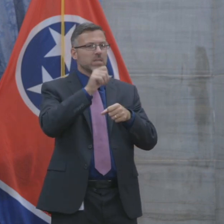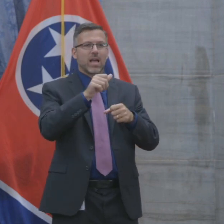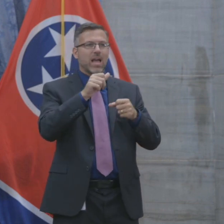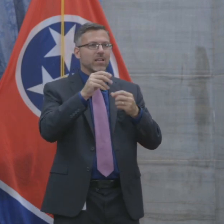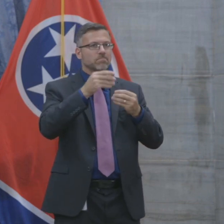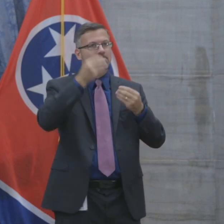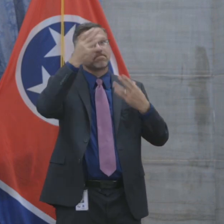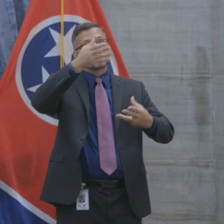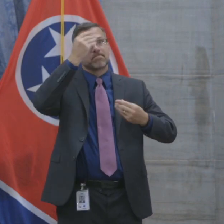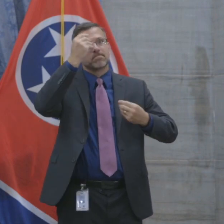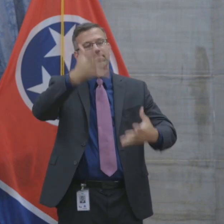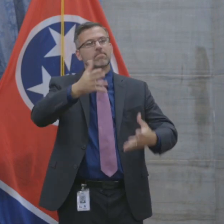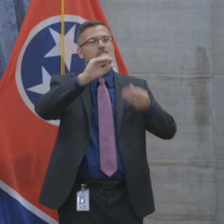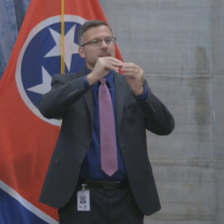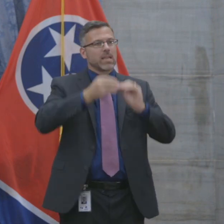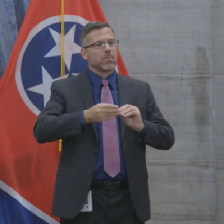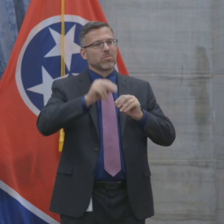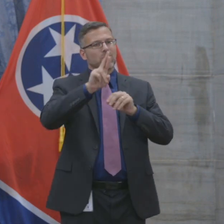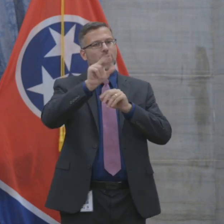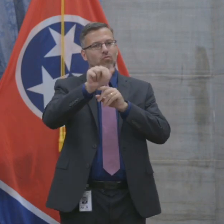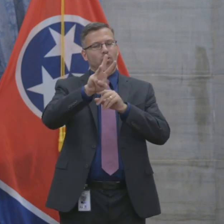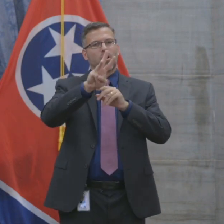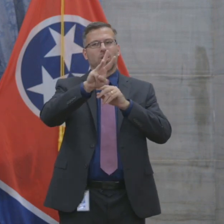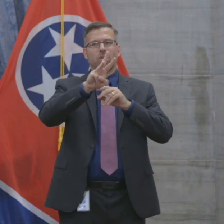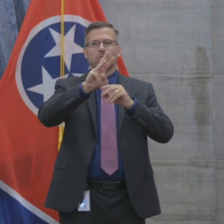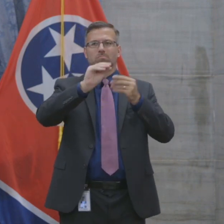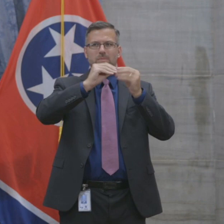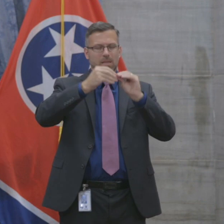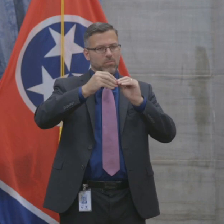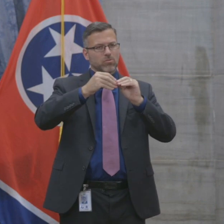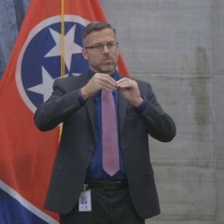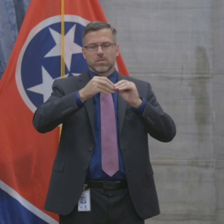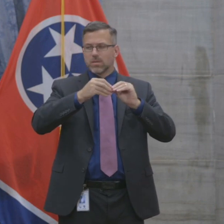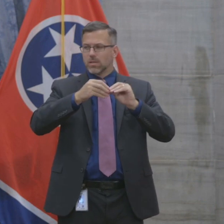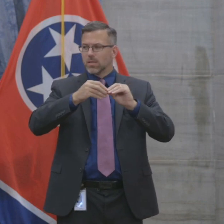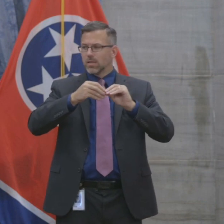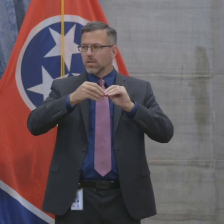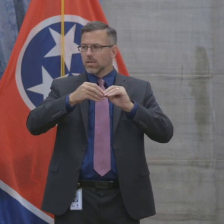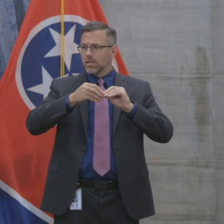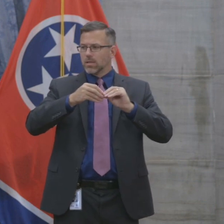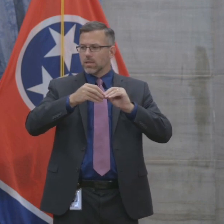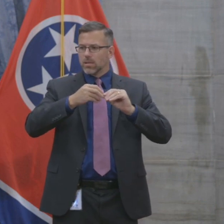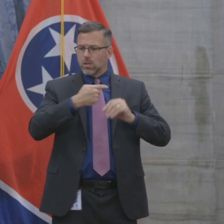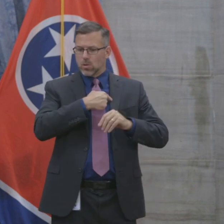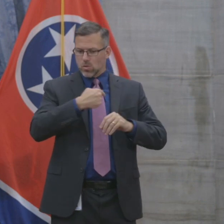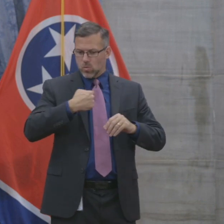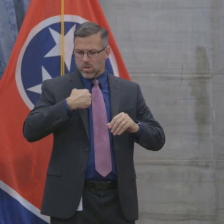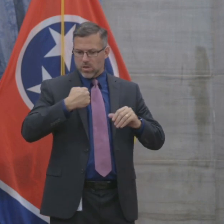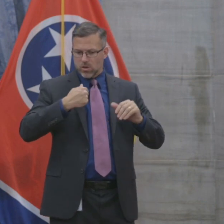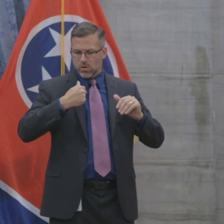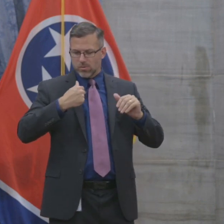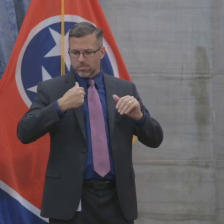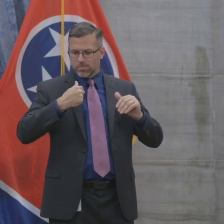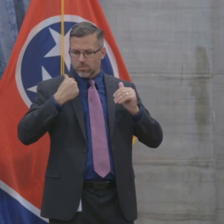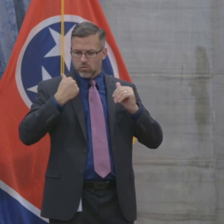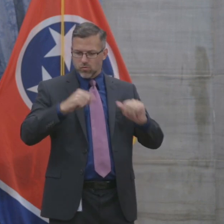that agency decides not to make that information public, what can they do or access information whether there's an outbreak in the school system. Is is there something available